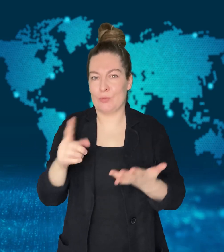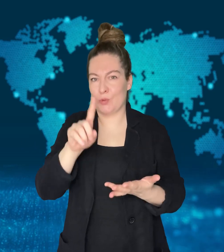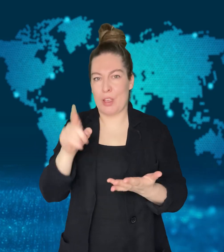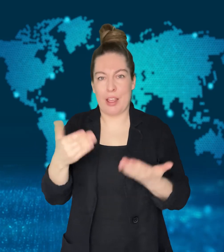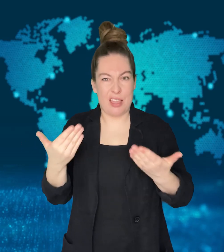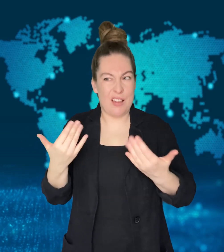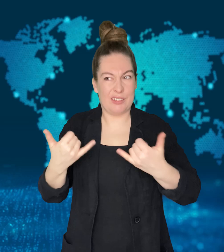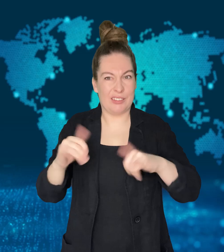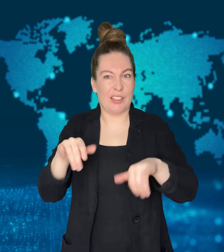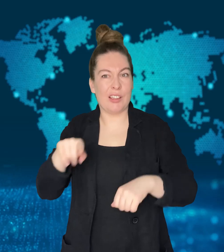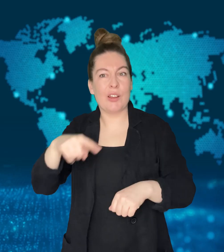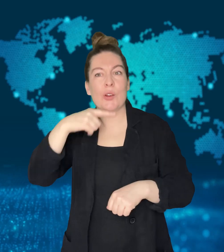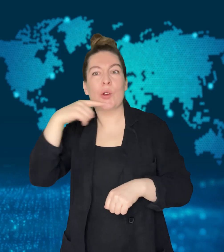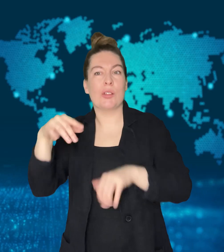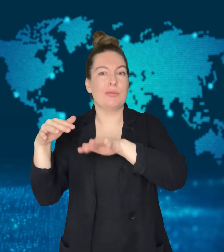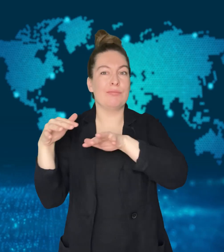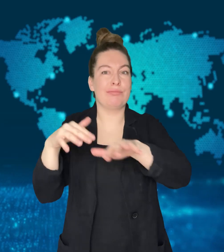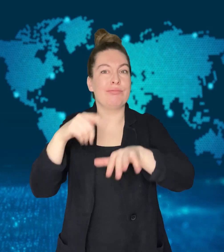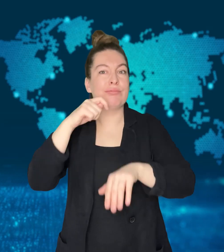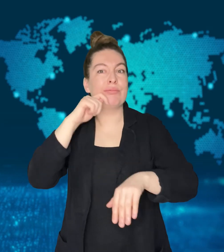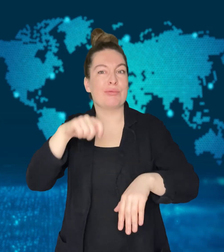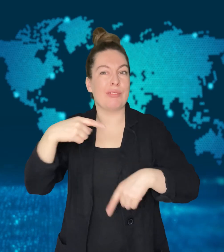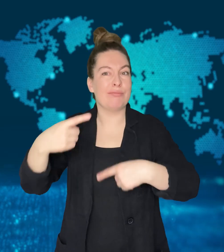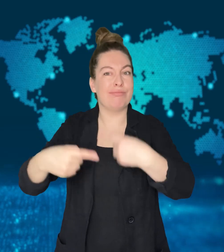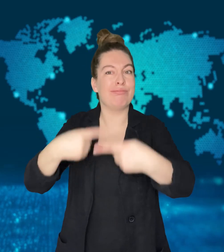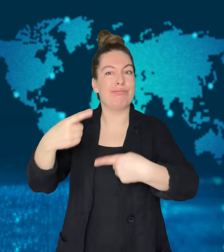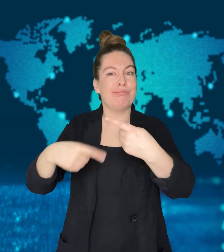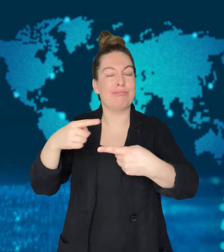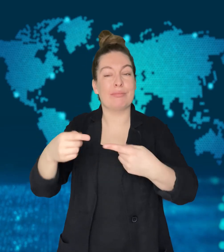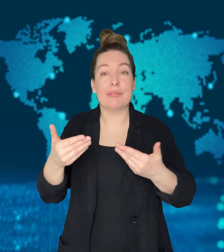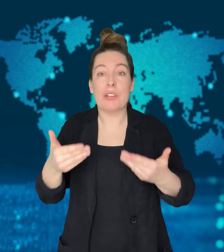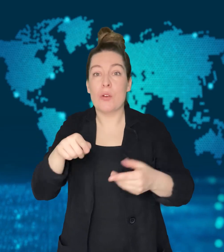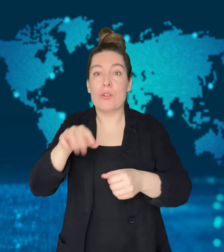hold that election during an invasion time.